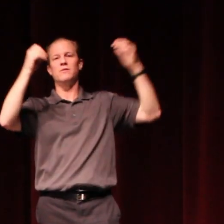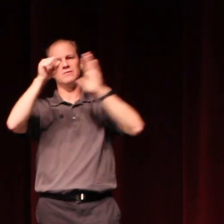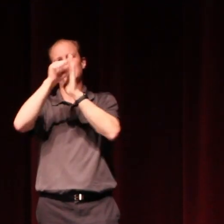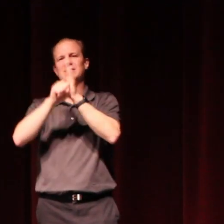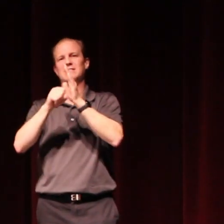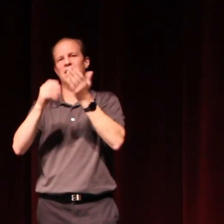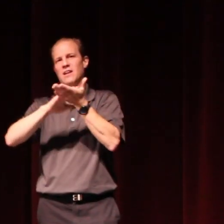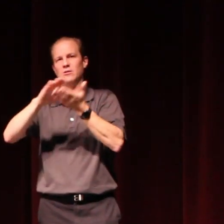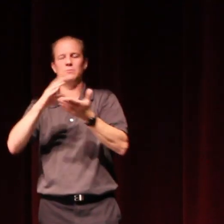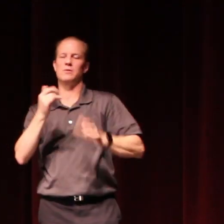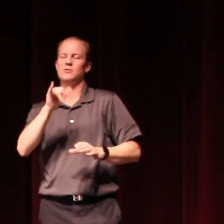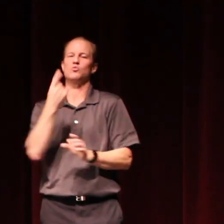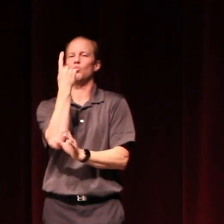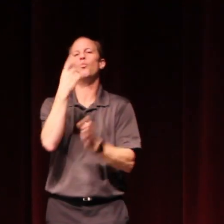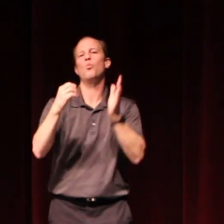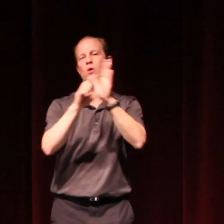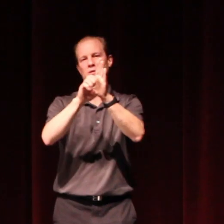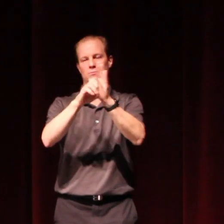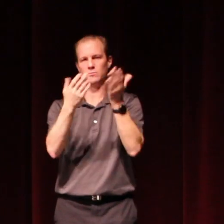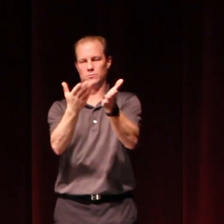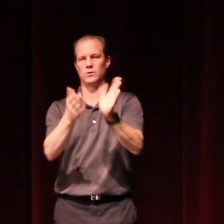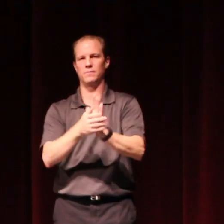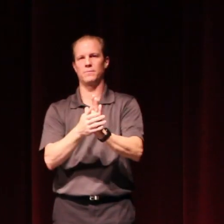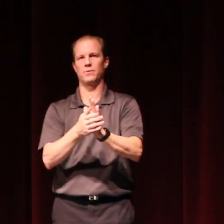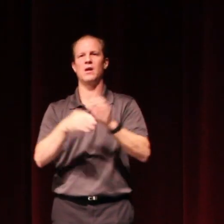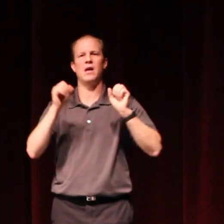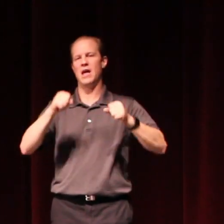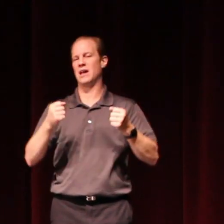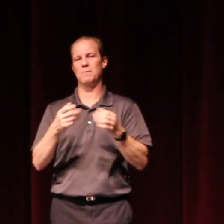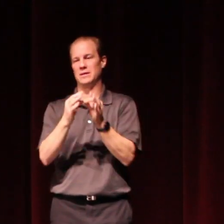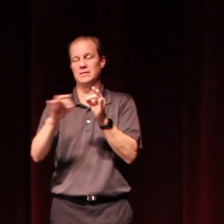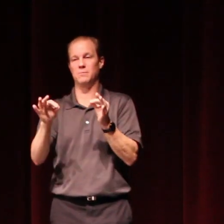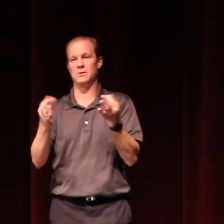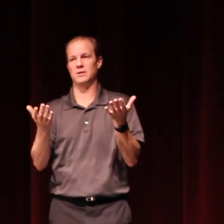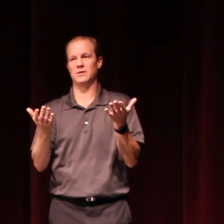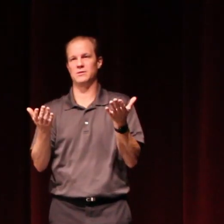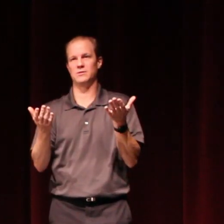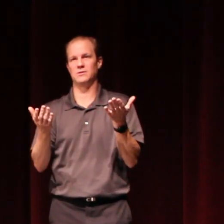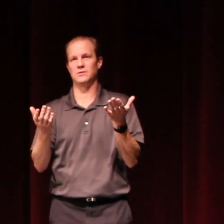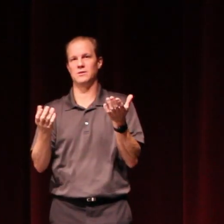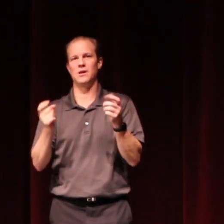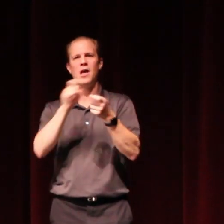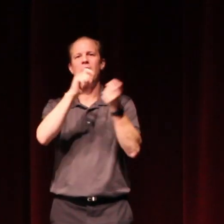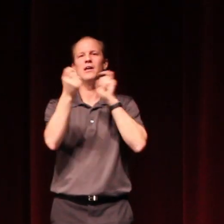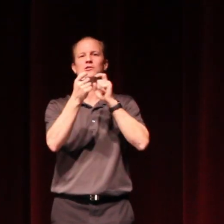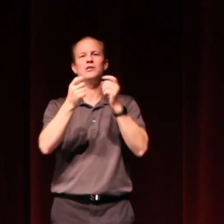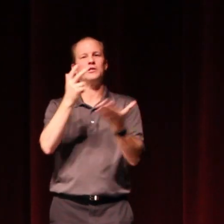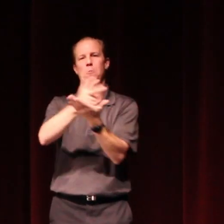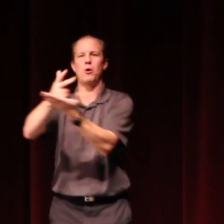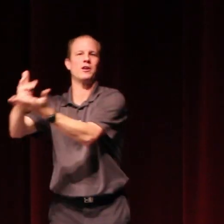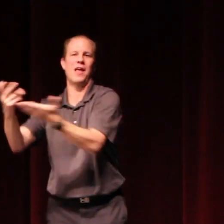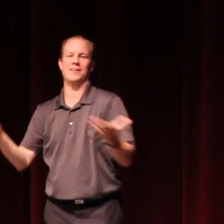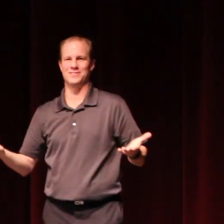just one example. It could be something as mundane as changing parking dynamics. Things like that,